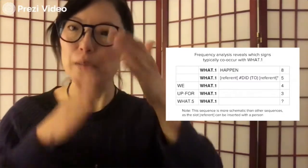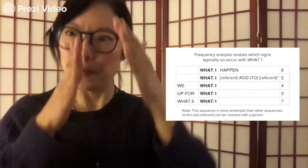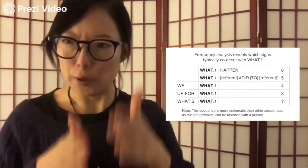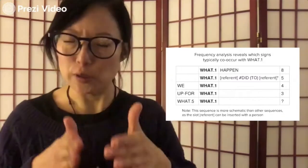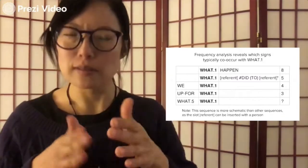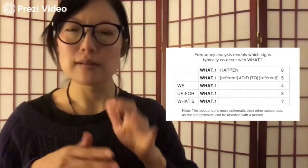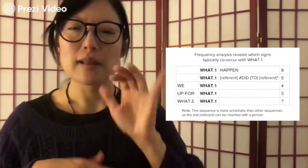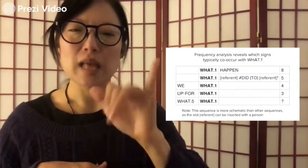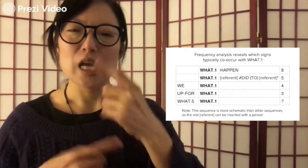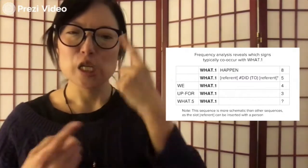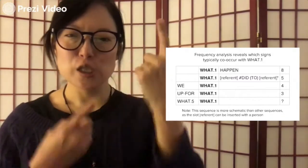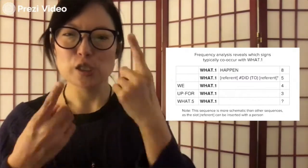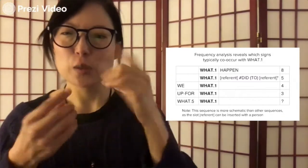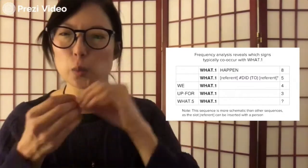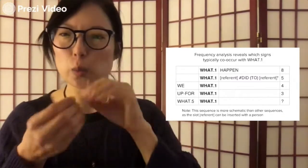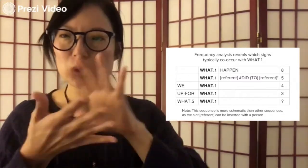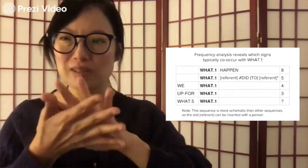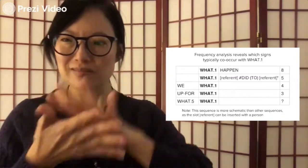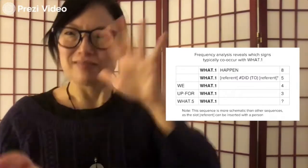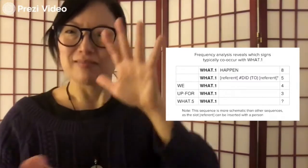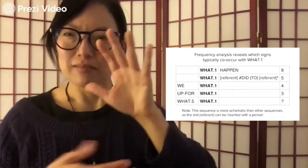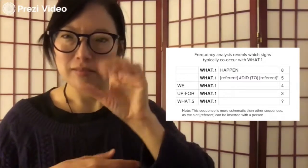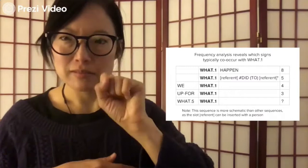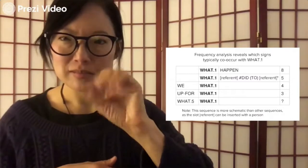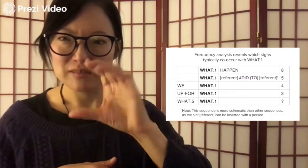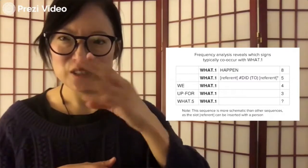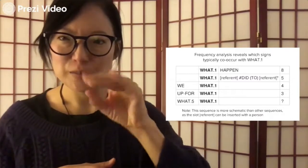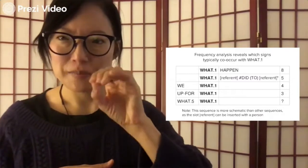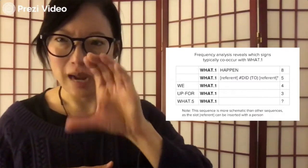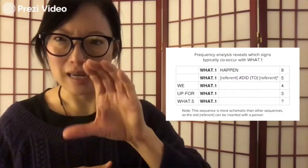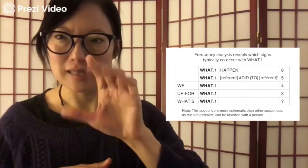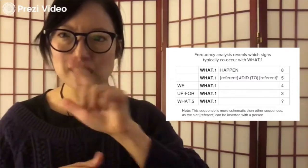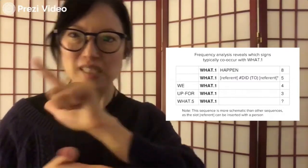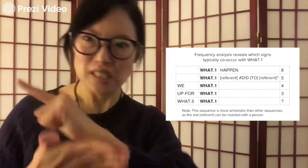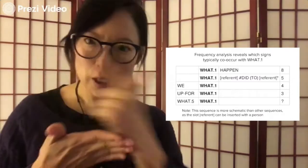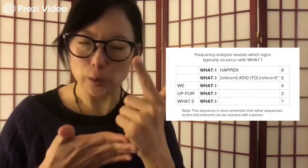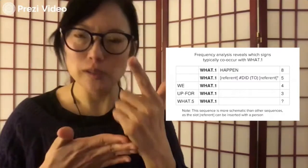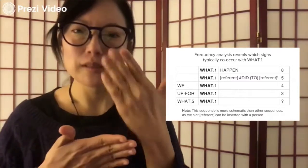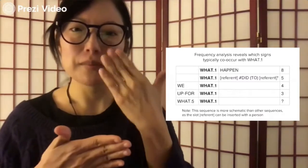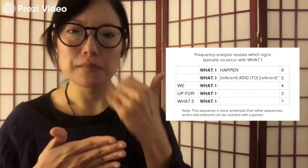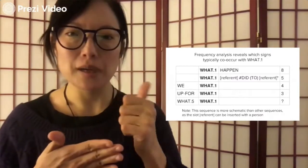[referent] other -person. And that is more schematic sequence.